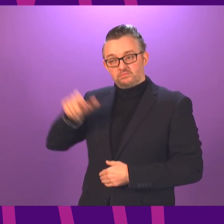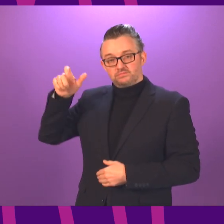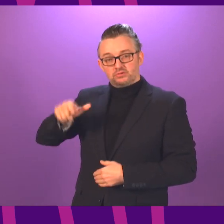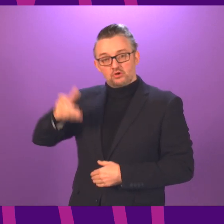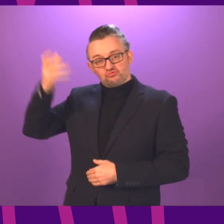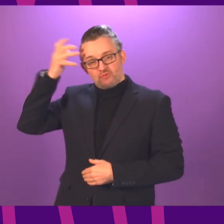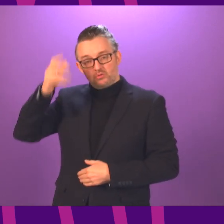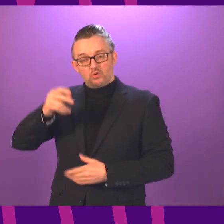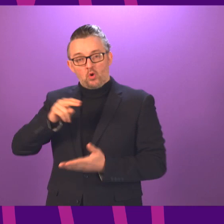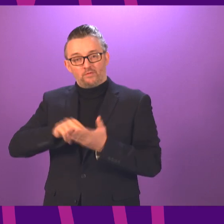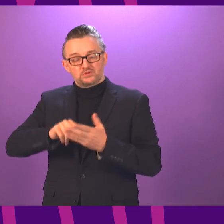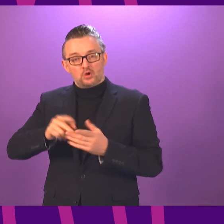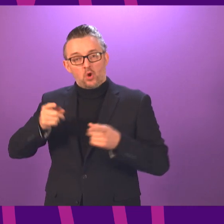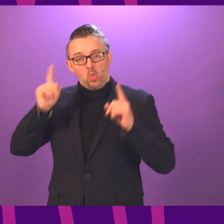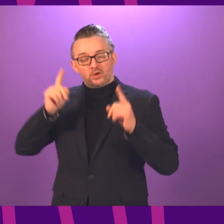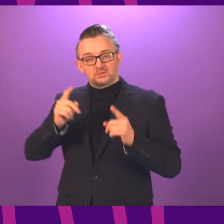Crown Office and Procurator Fiscal Service and the Lord Advocate, who is a member of